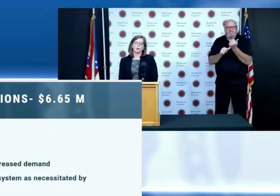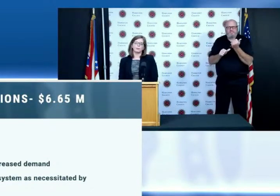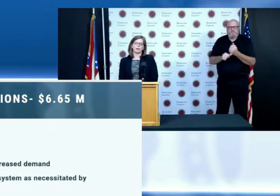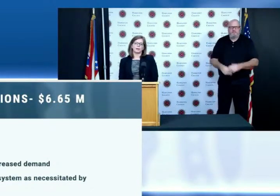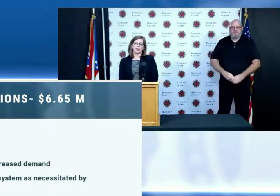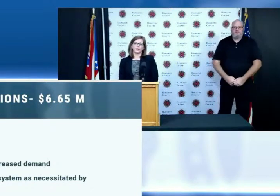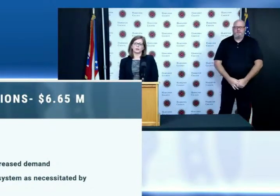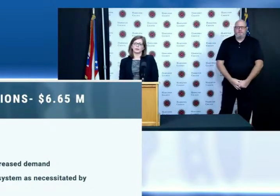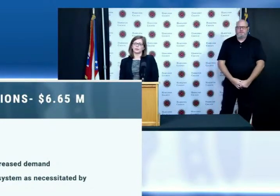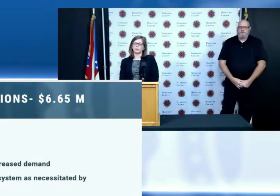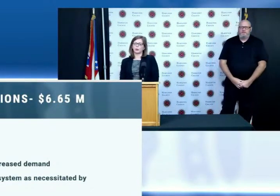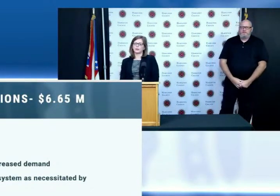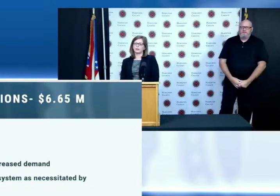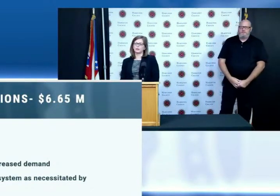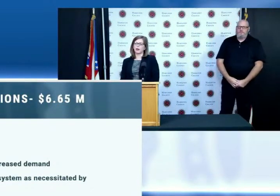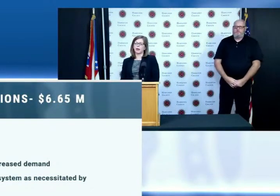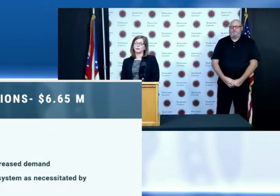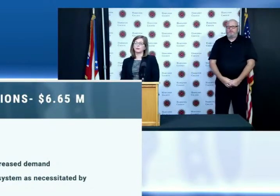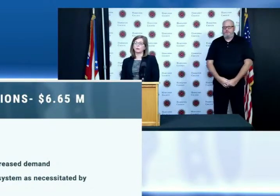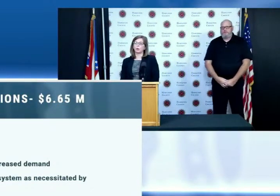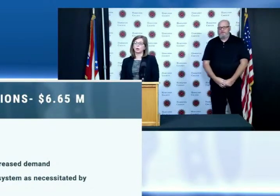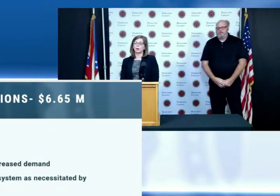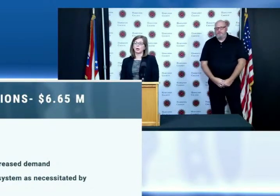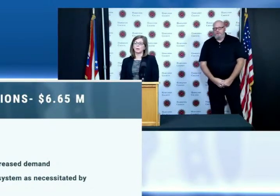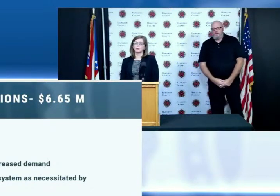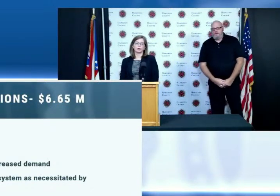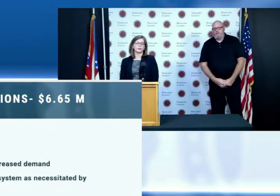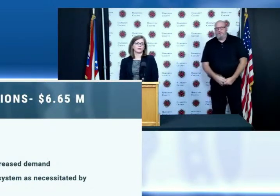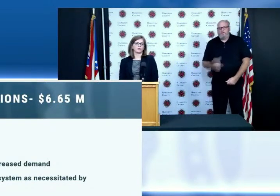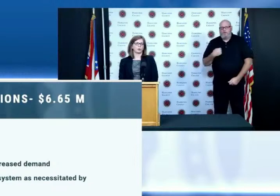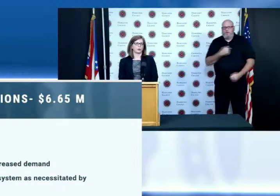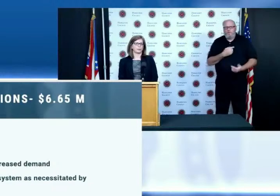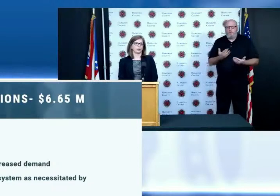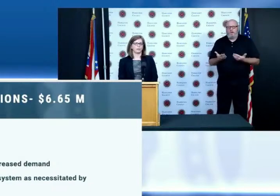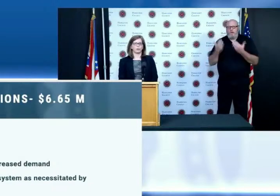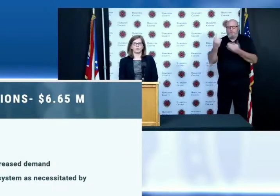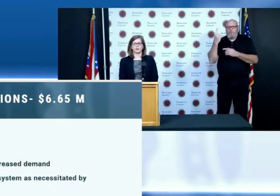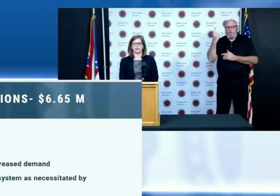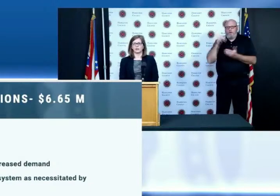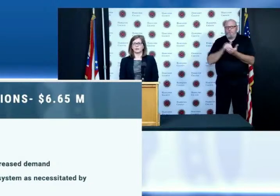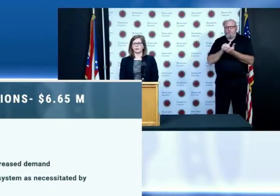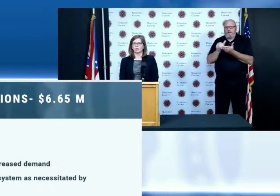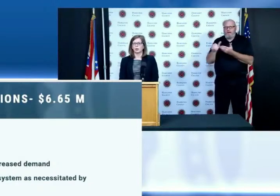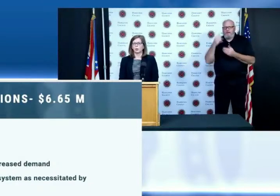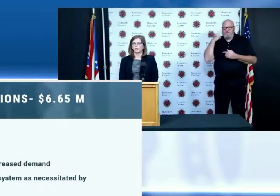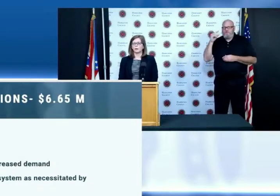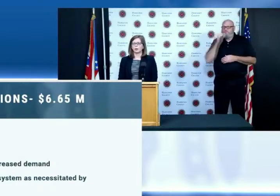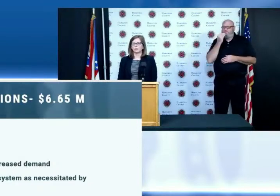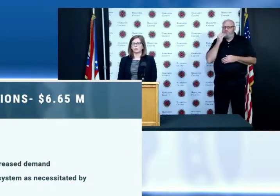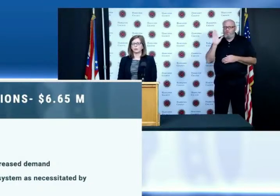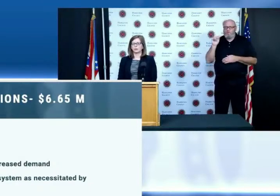million dollars of the 6.65 for emergency food and food assistance we have heard from the Freestore